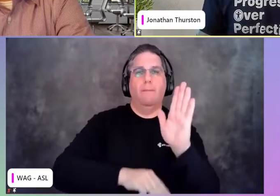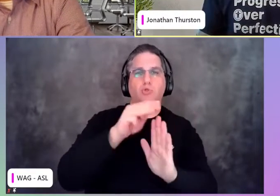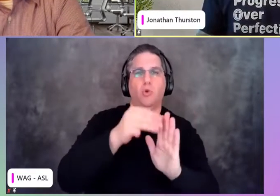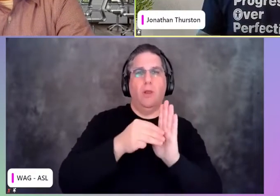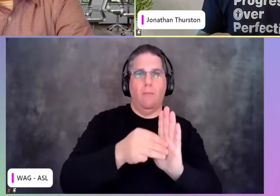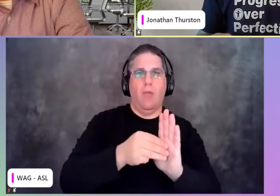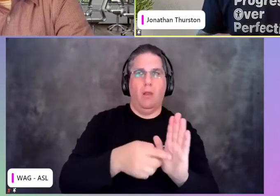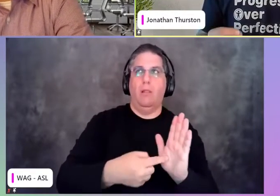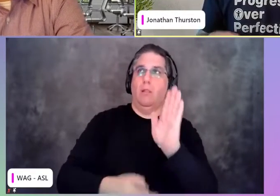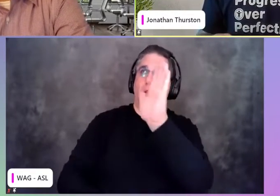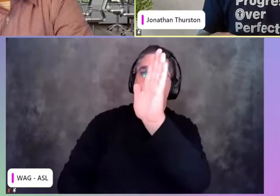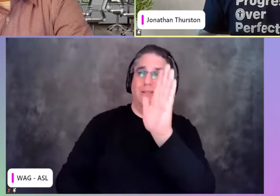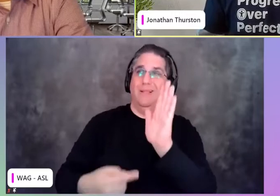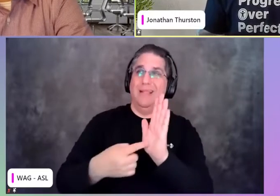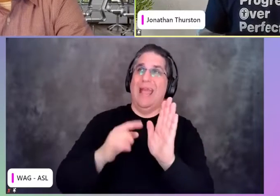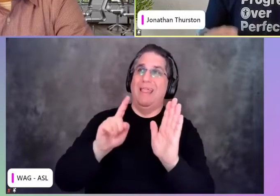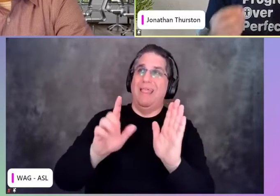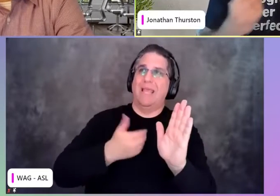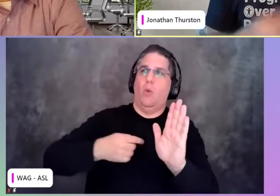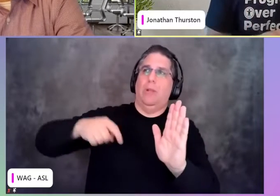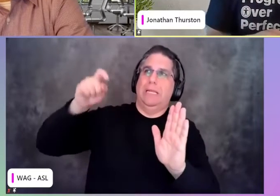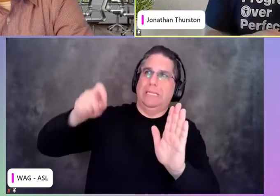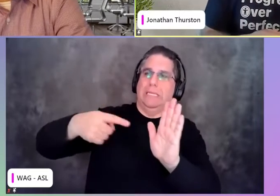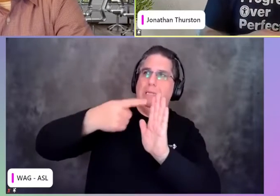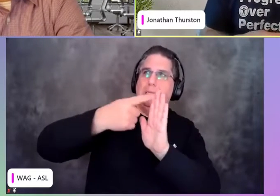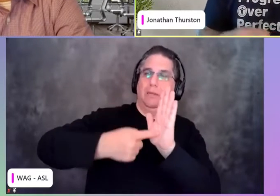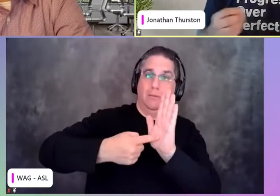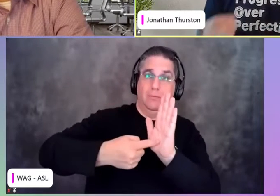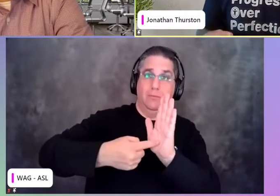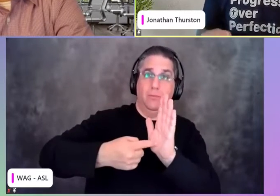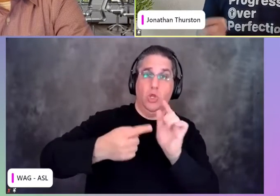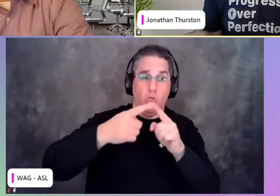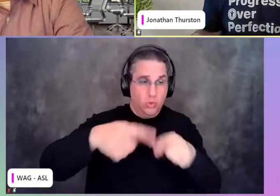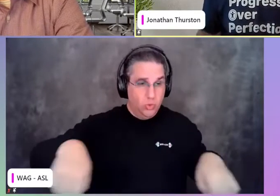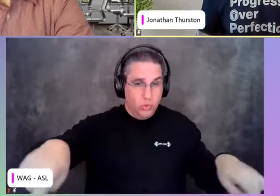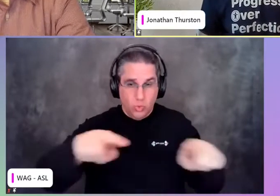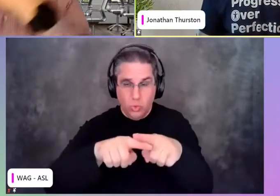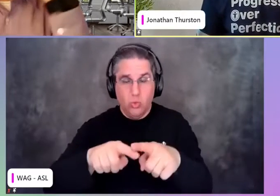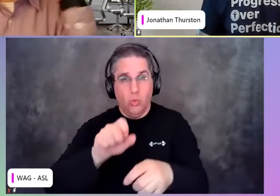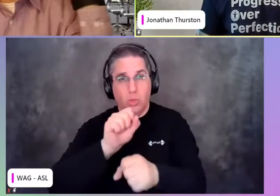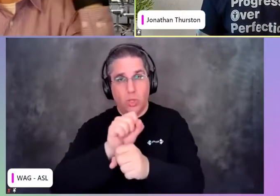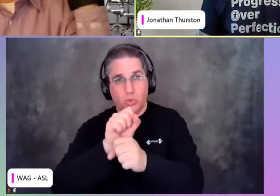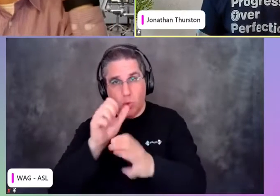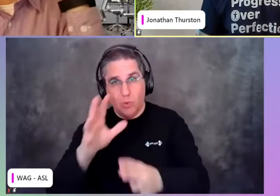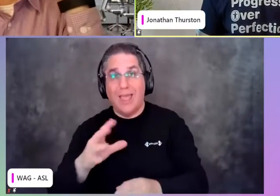get that by, and to get that investment, the maturity model is an excellent tool to showcase the need for that